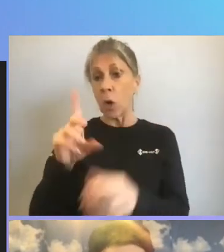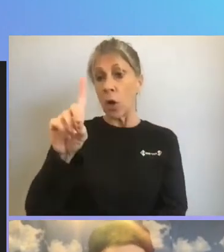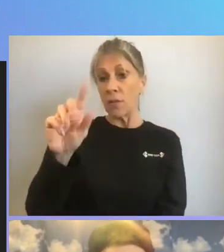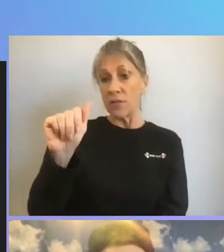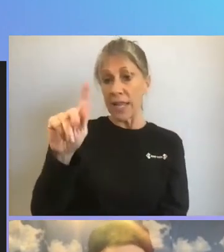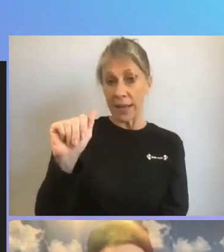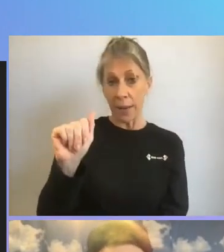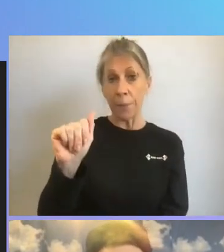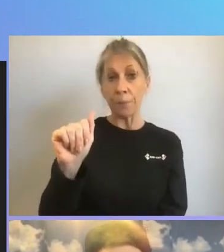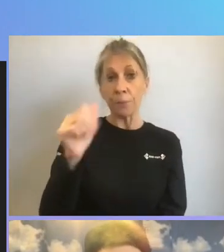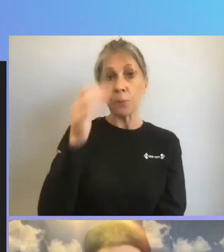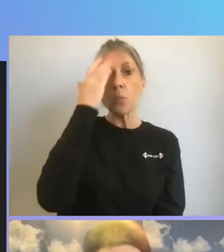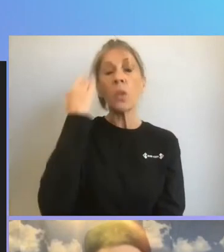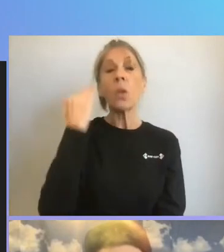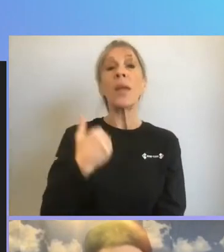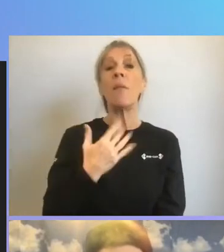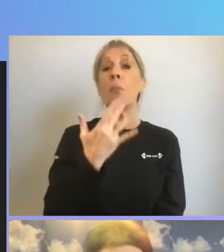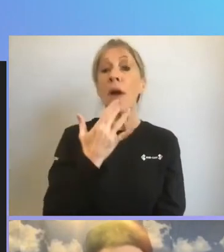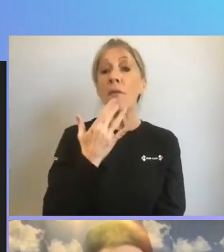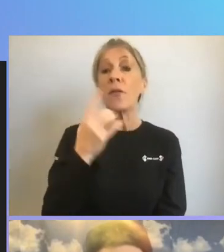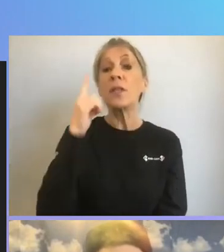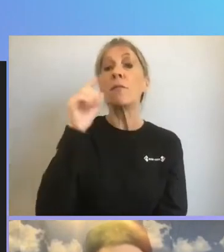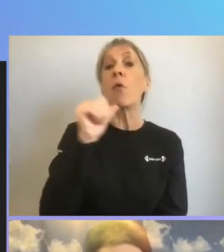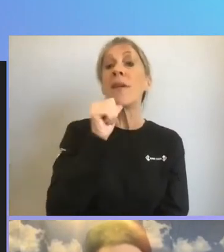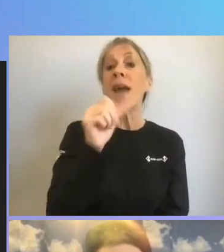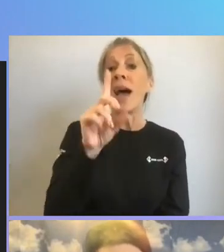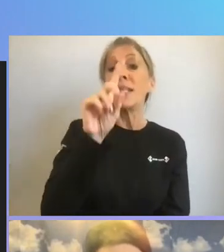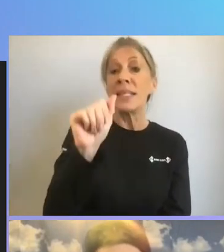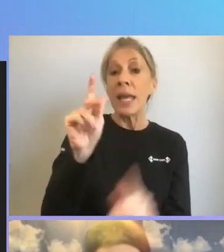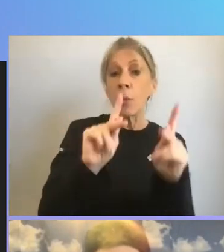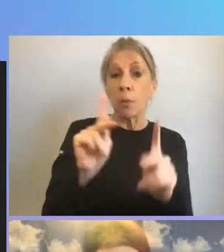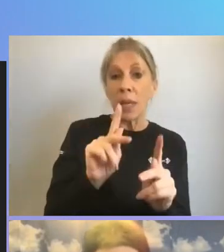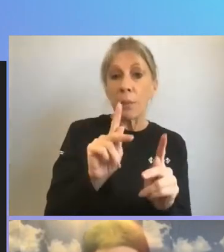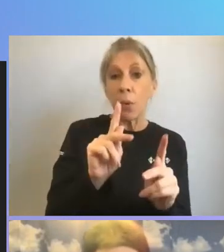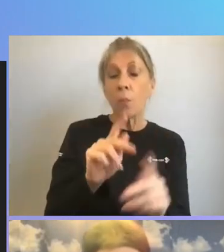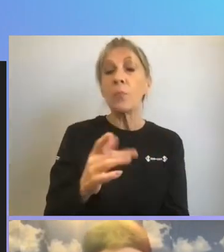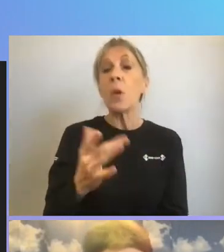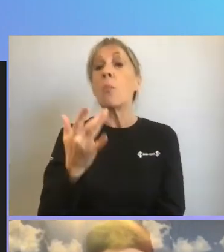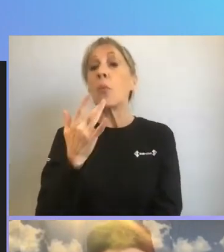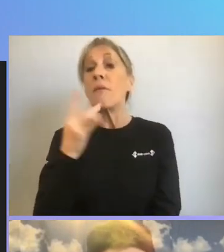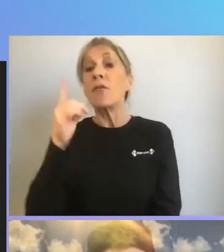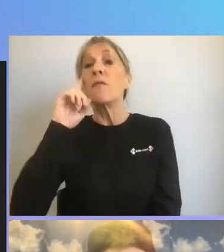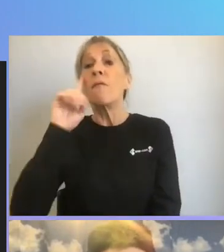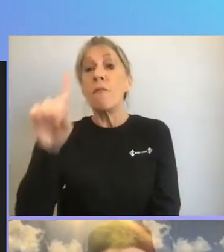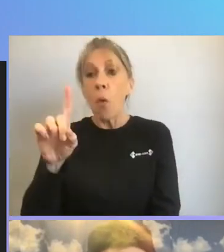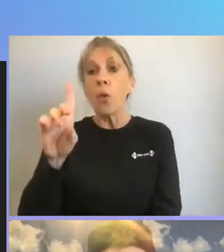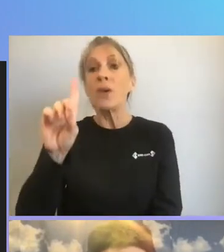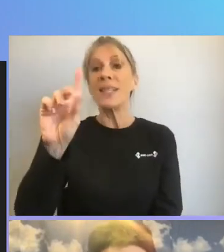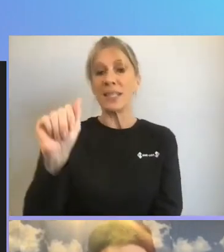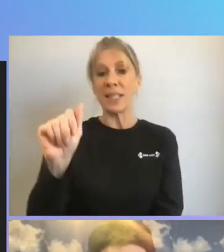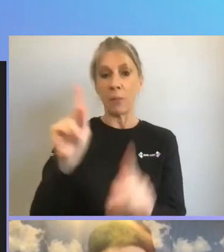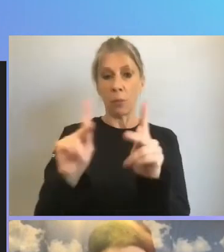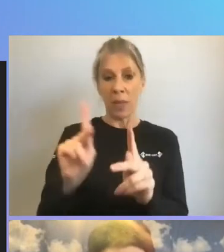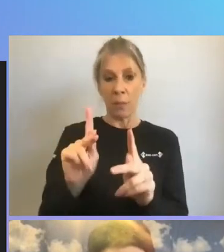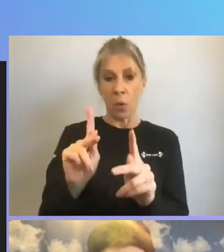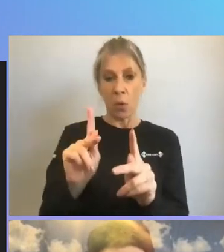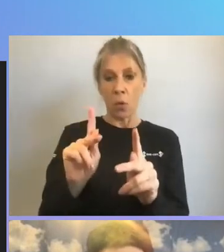preference for non-disabled people or a preference for